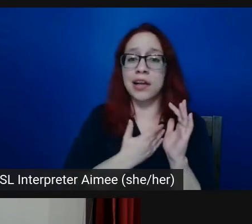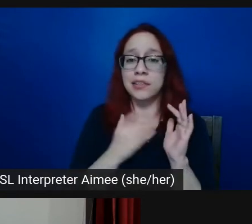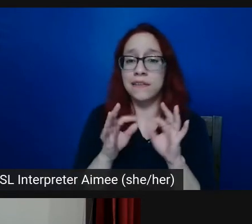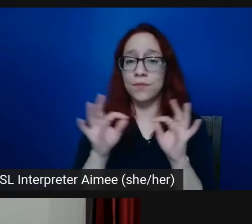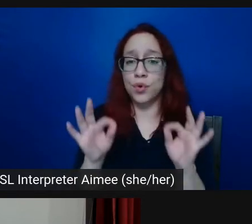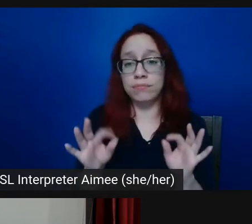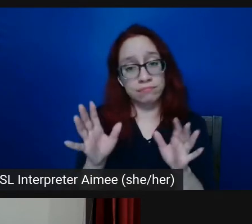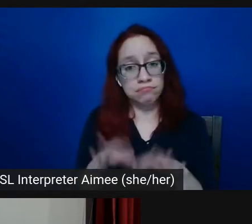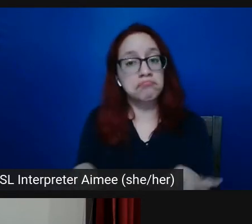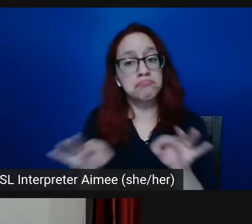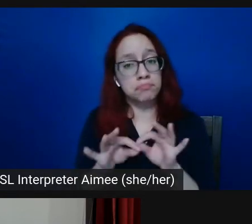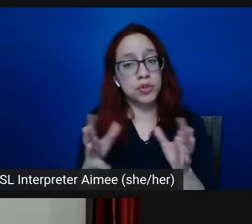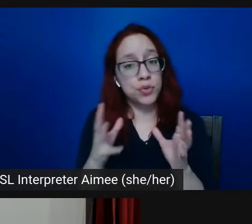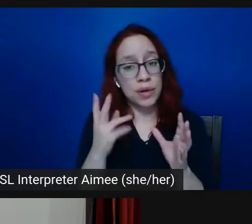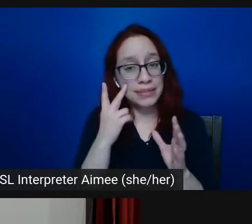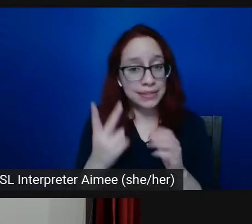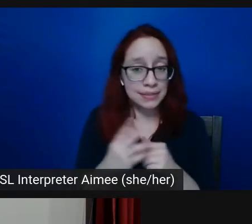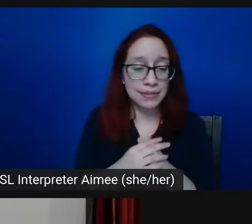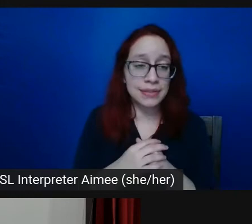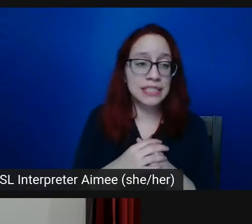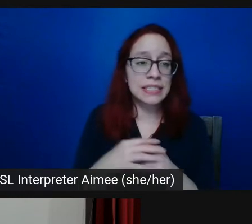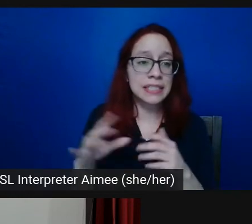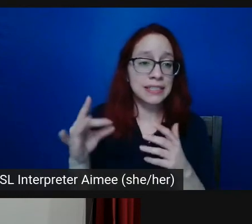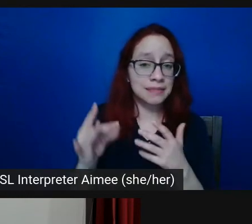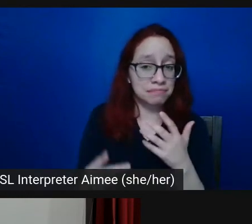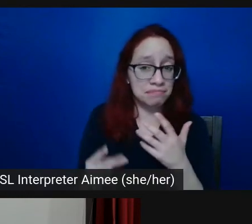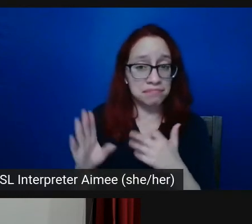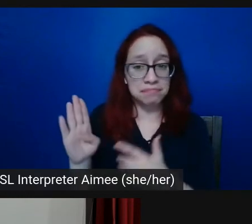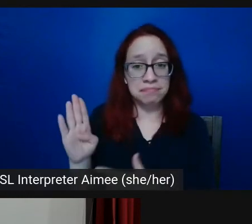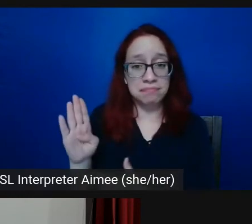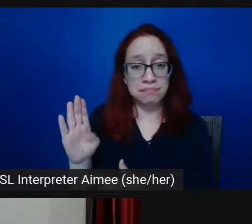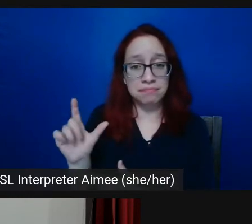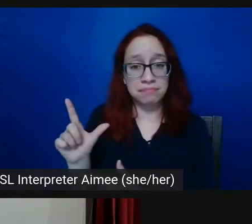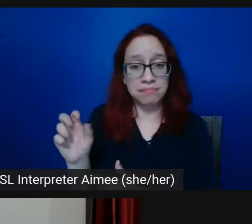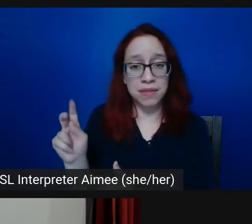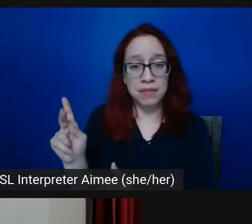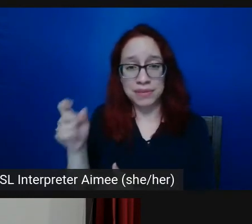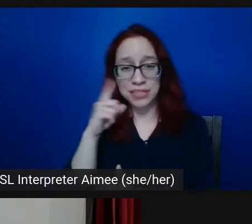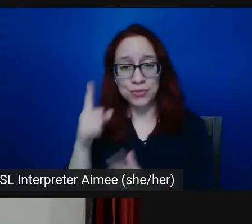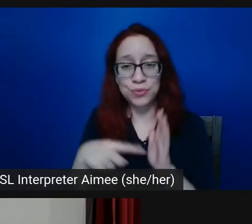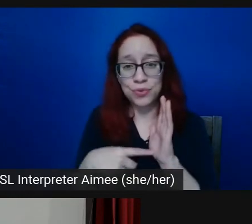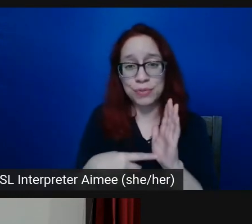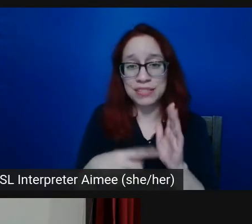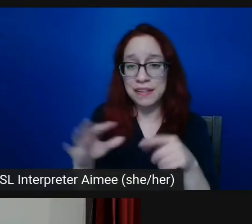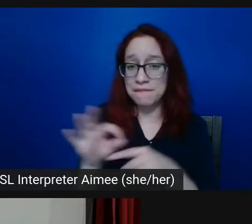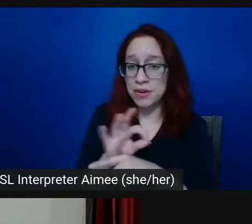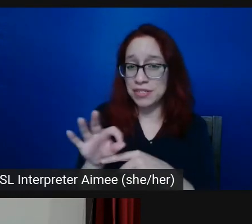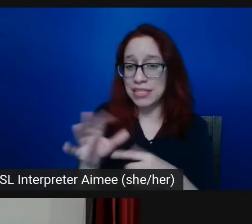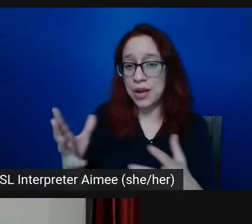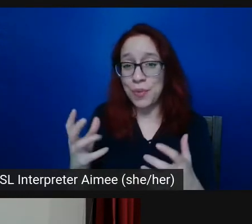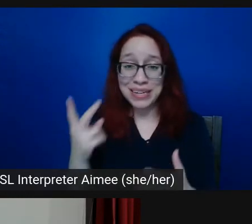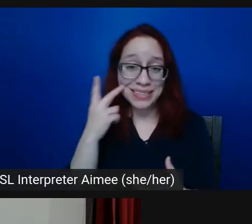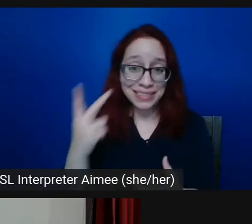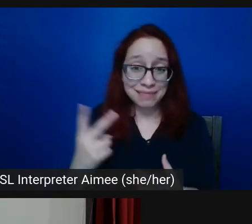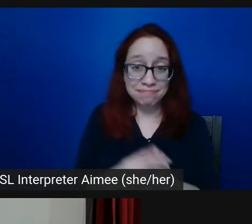that you want to see. I chose the blocks to represent the functionality I would like to see